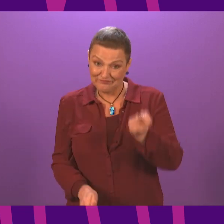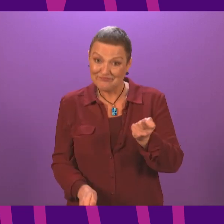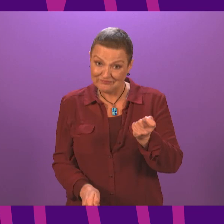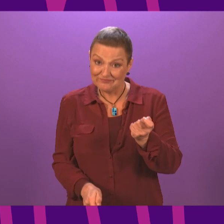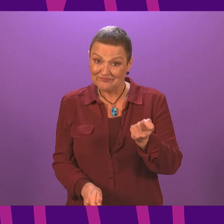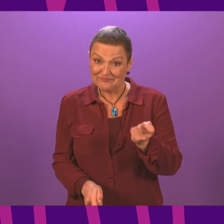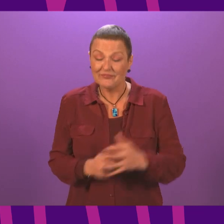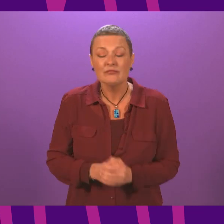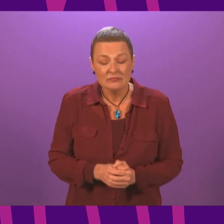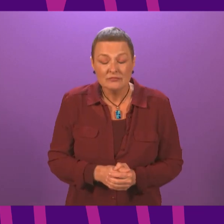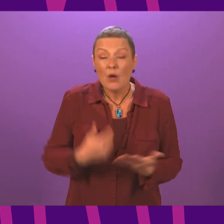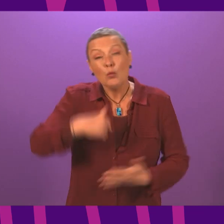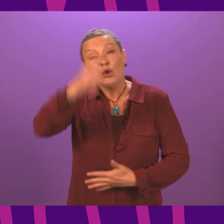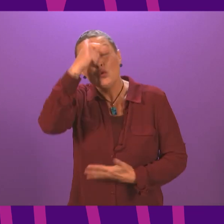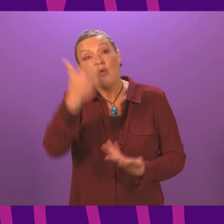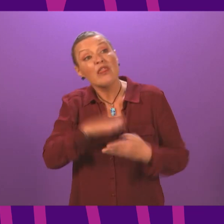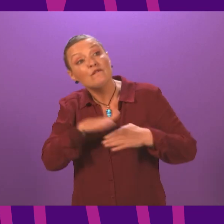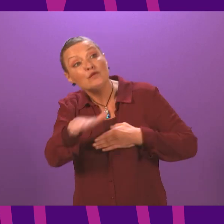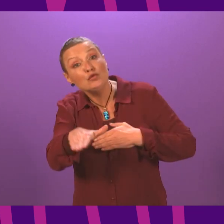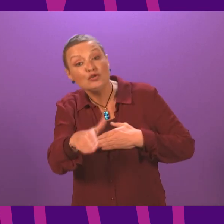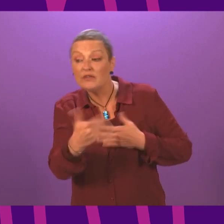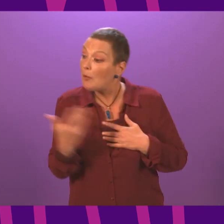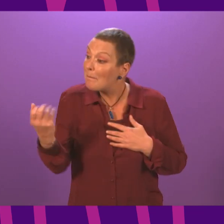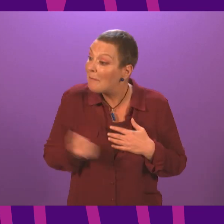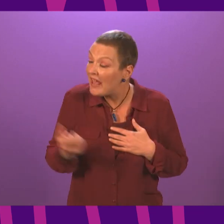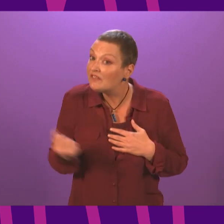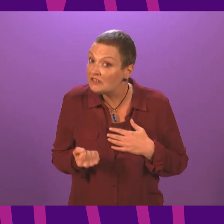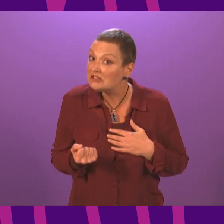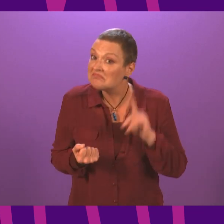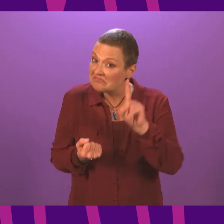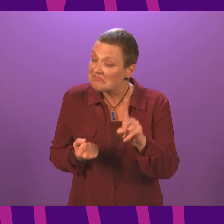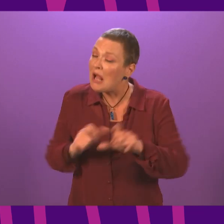Despite the impact of Covid on future social security benefits, I am very proud of what the